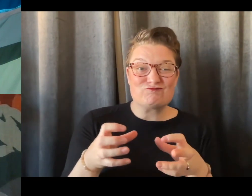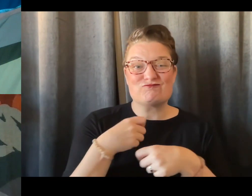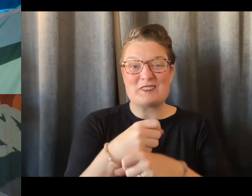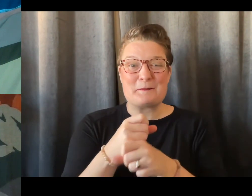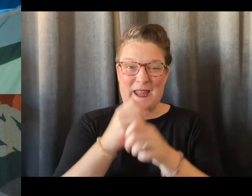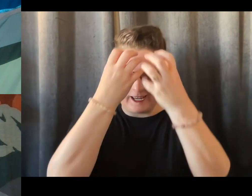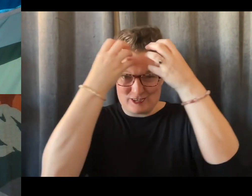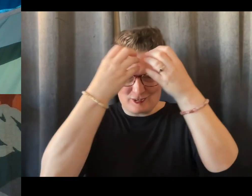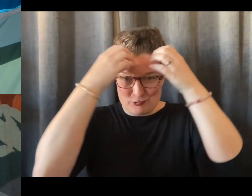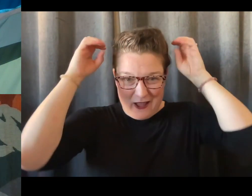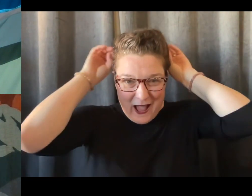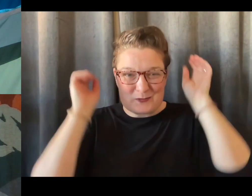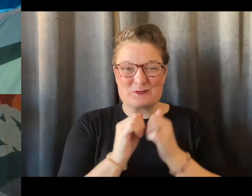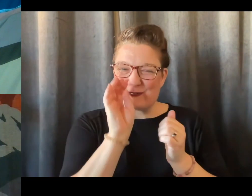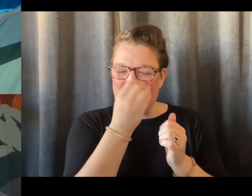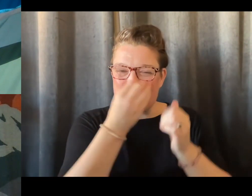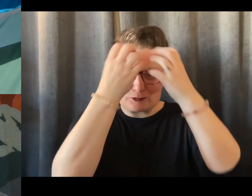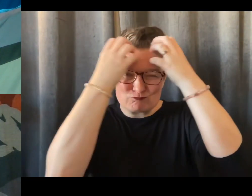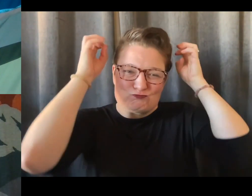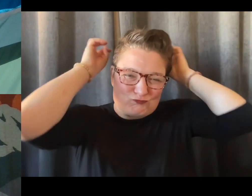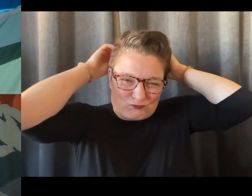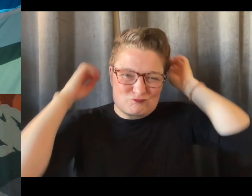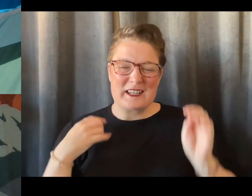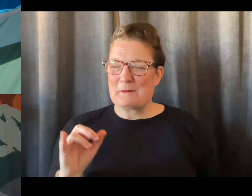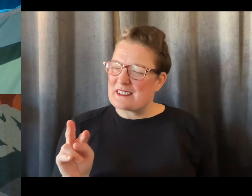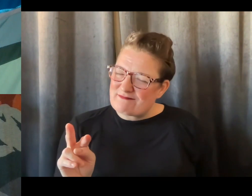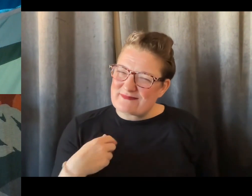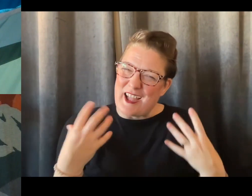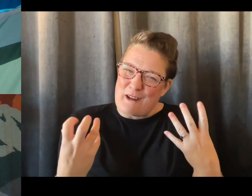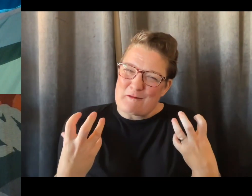And, but I remember being like, Oh, I want there to be like a queer Jewish,